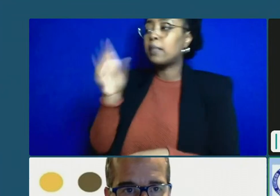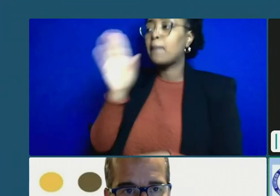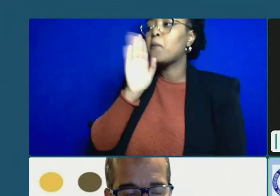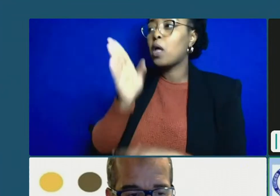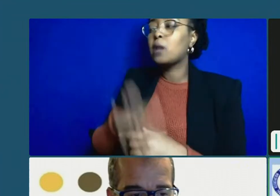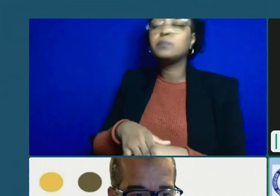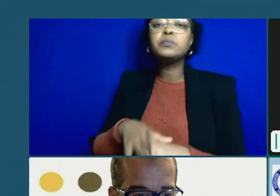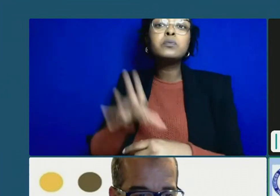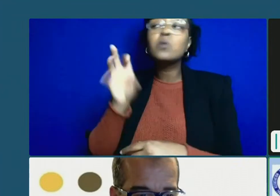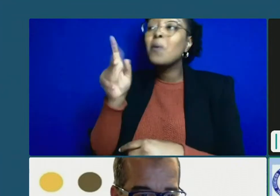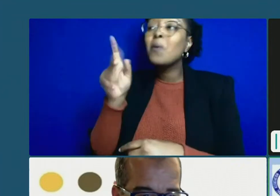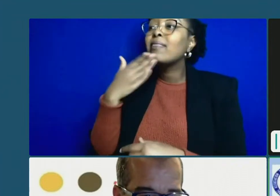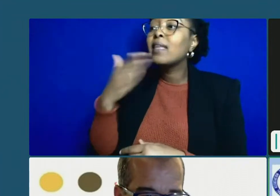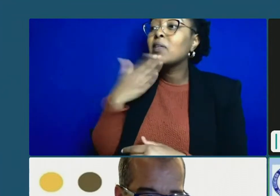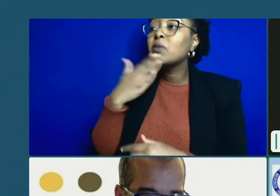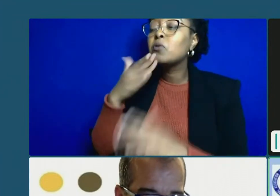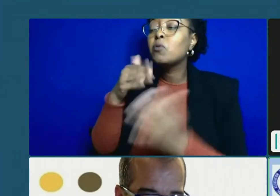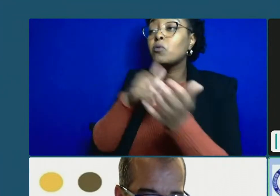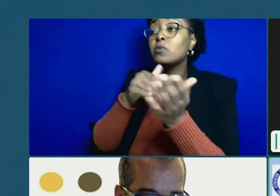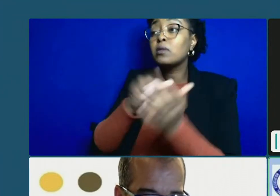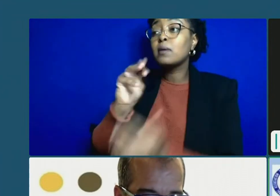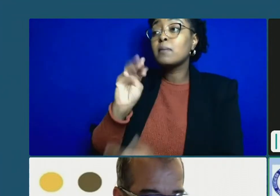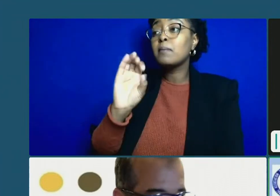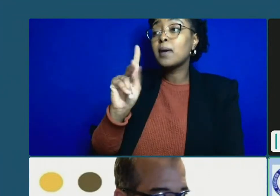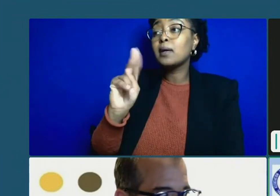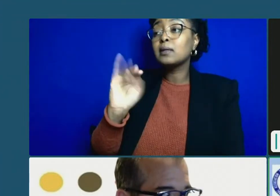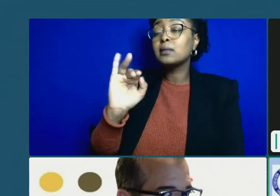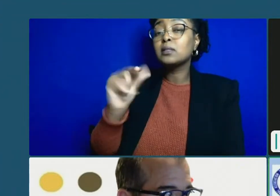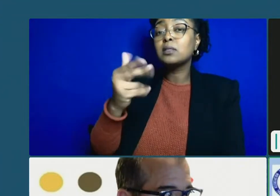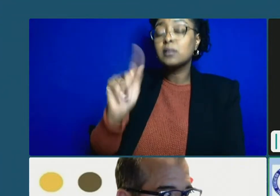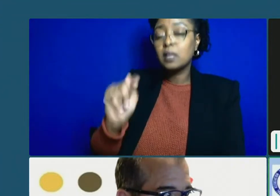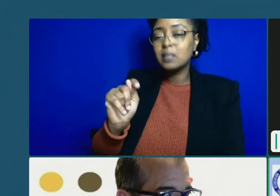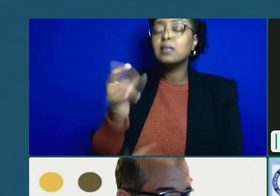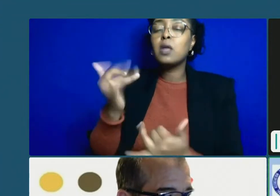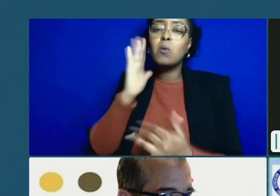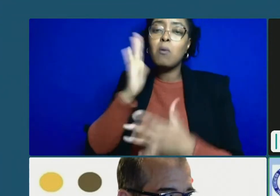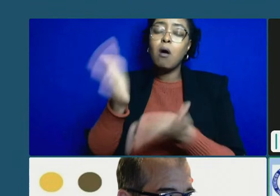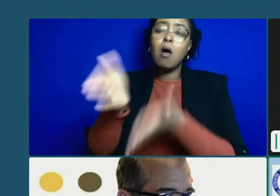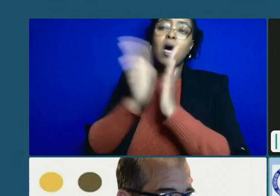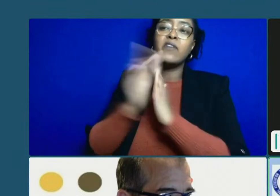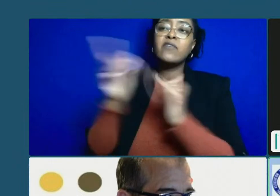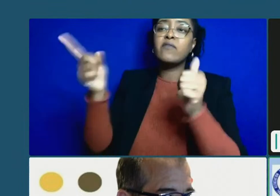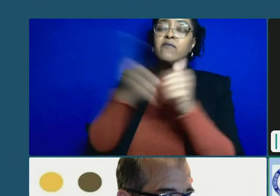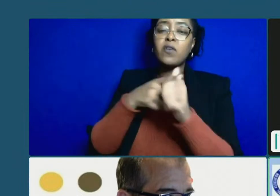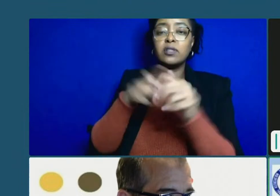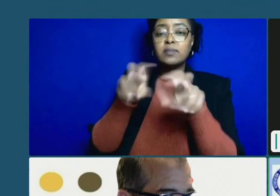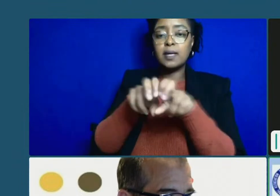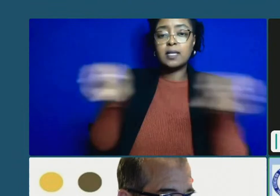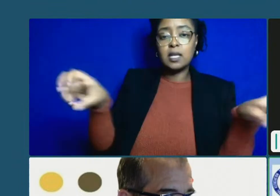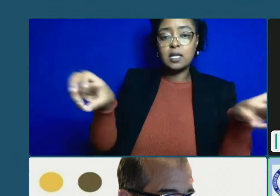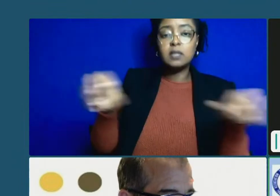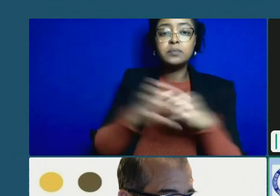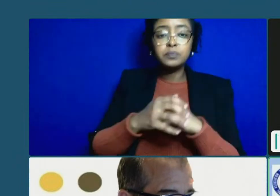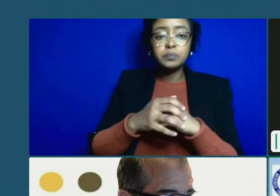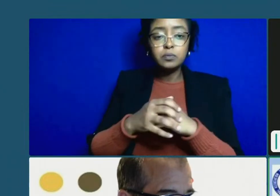the first panel. Yeah we will Okay Thank you, Dr McKnight, and